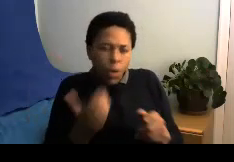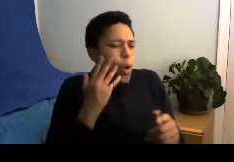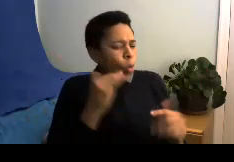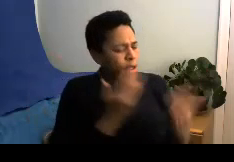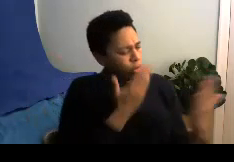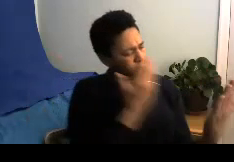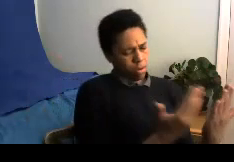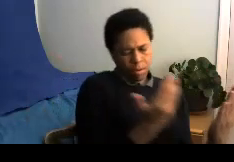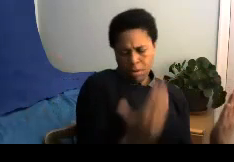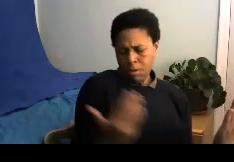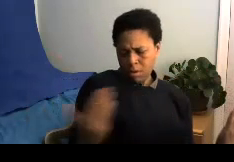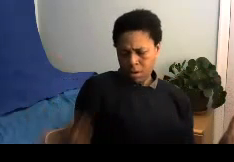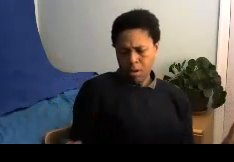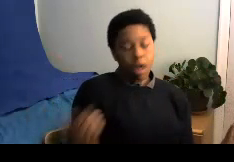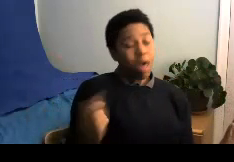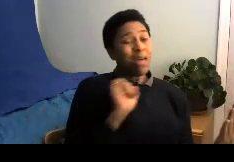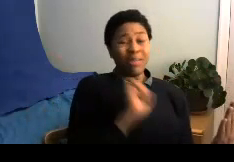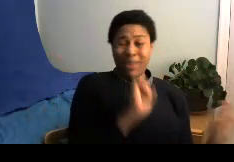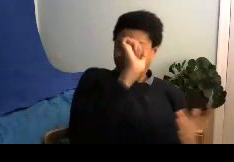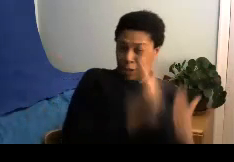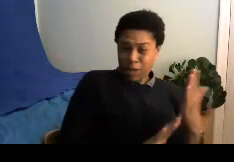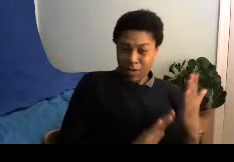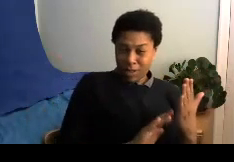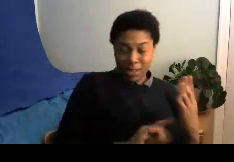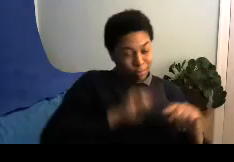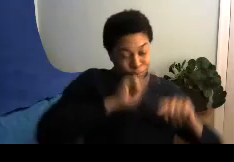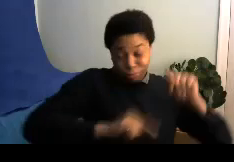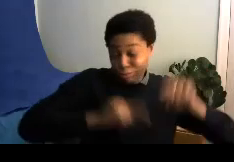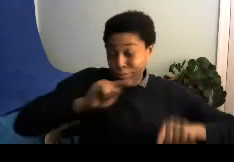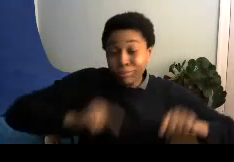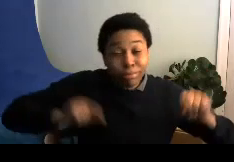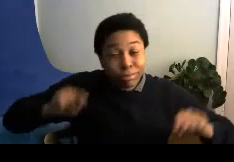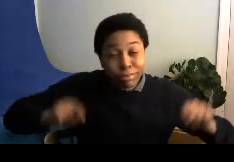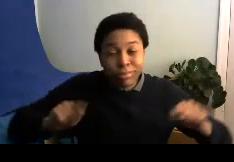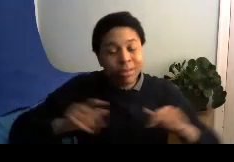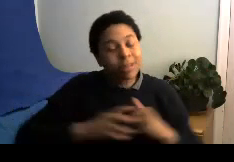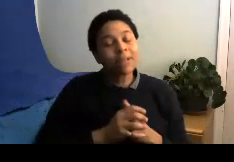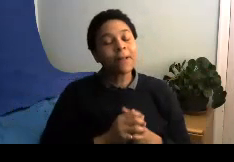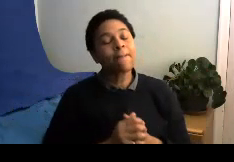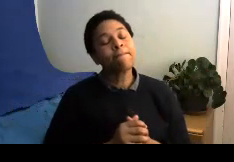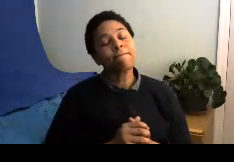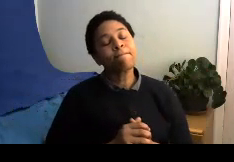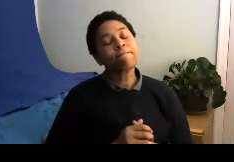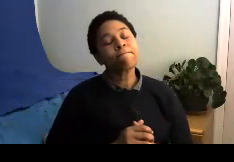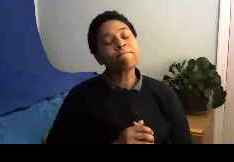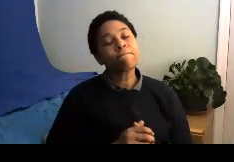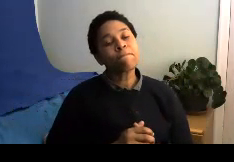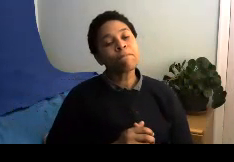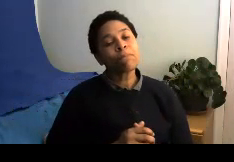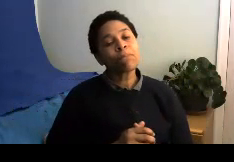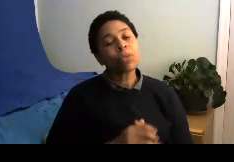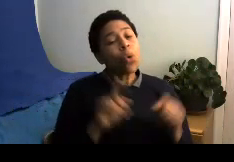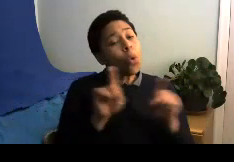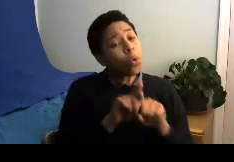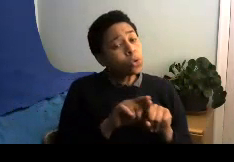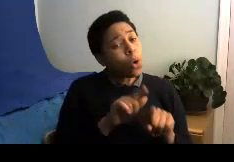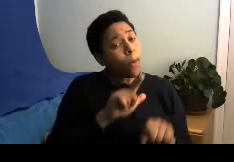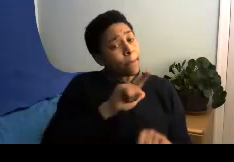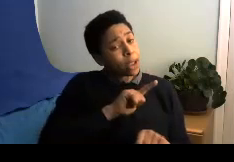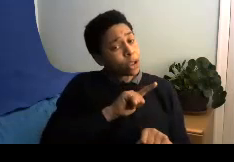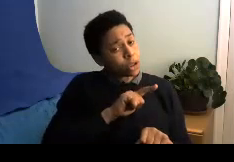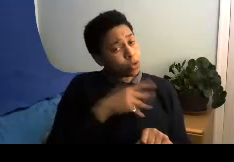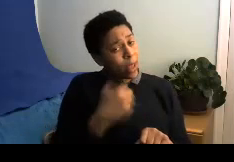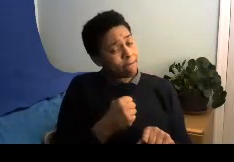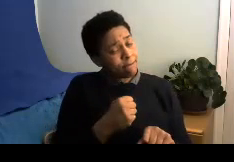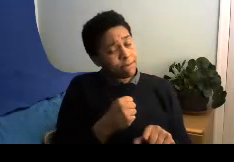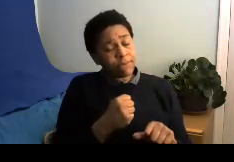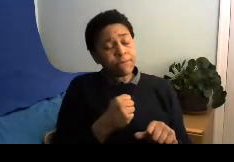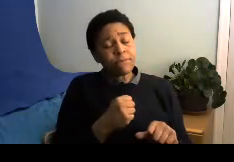And, also, you know, because of, you know, colonial laws and sort